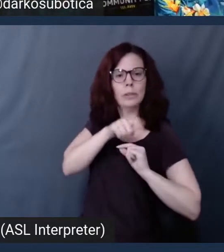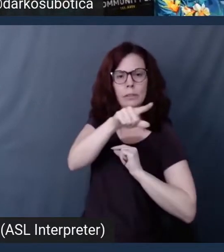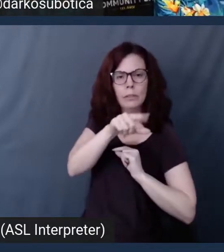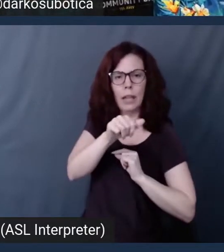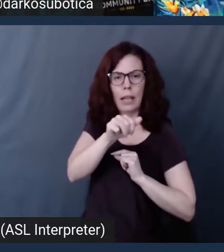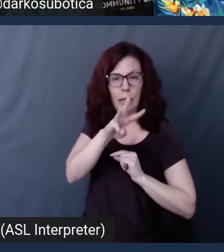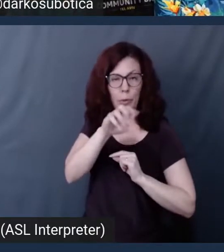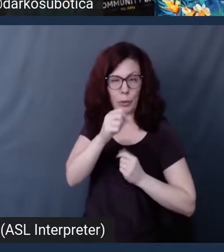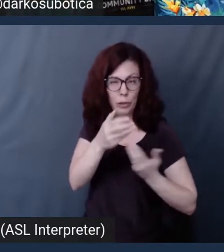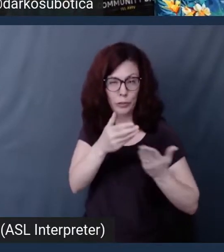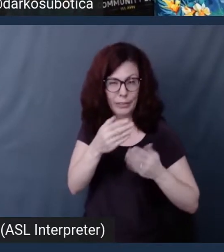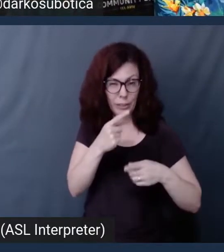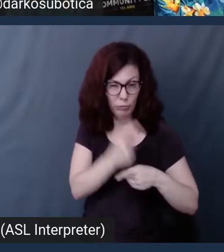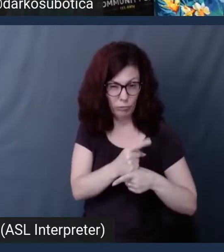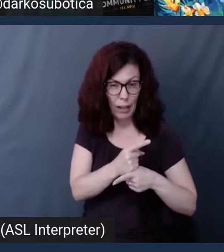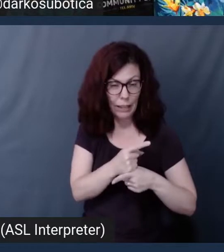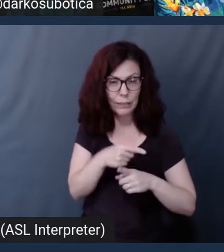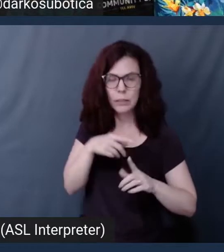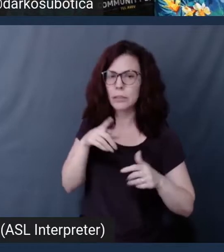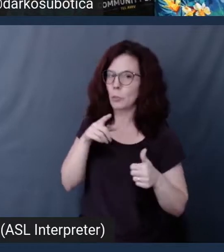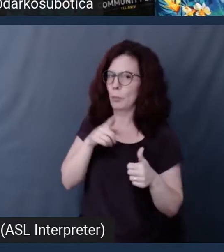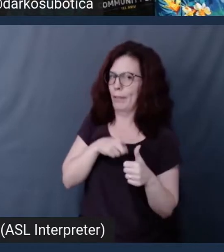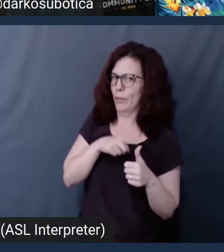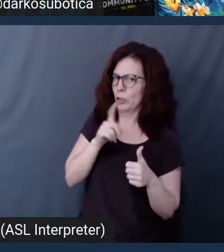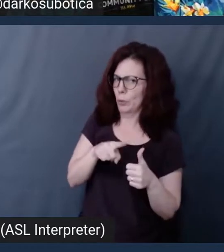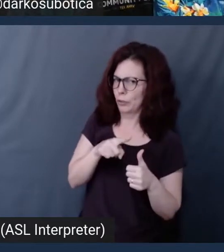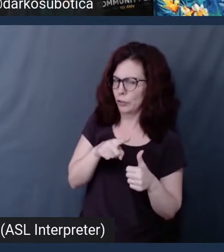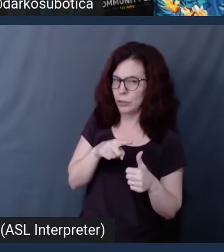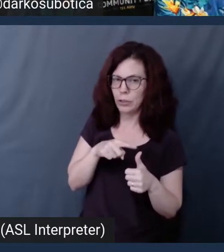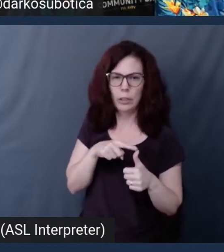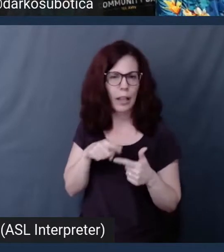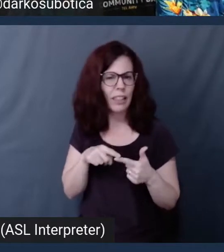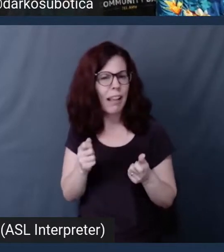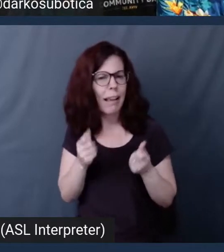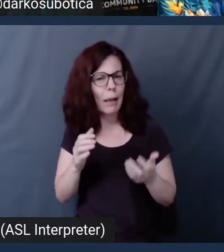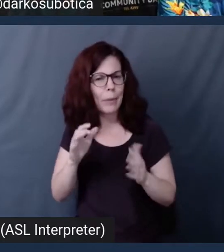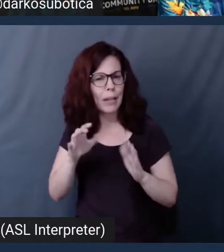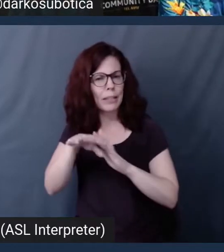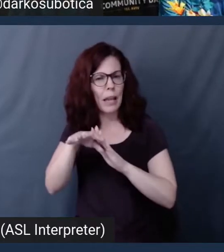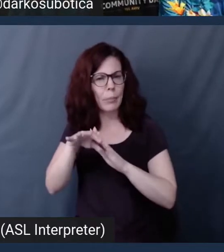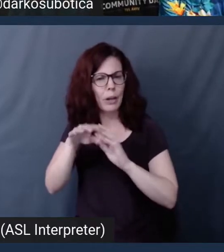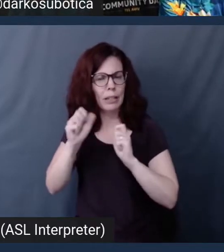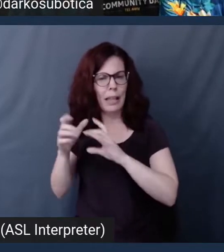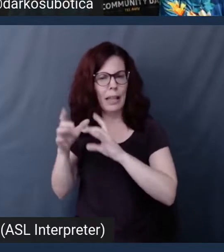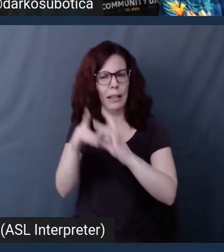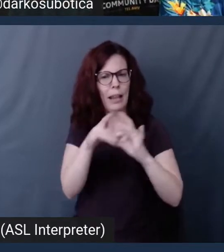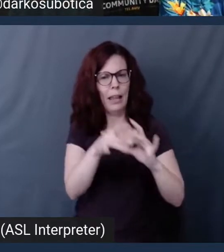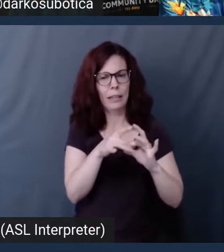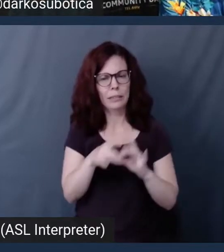And that's the first question, and then how many cameras connect to them, or how many of you of these do you need?